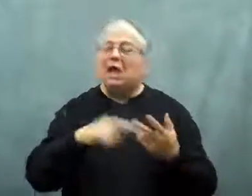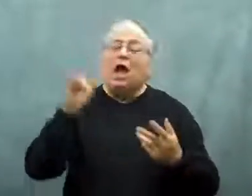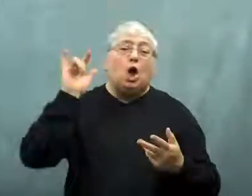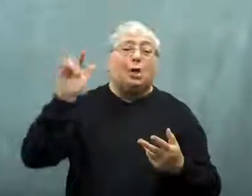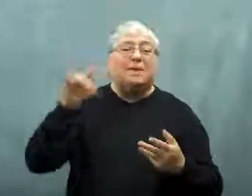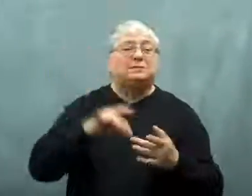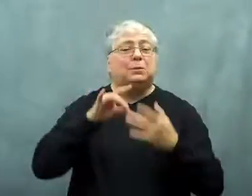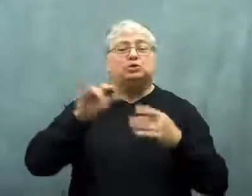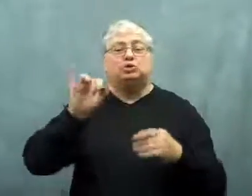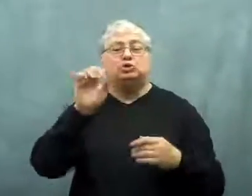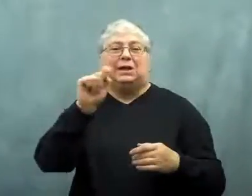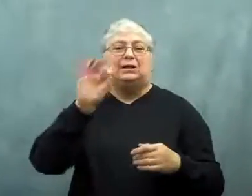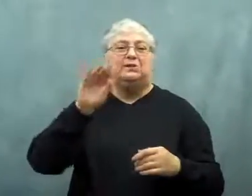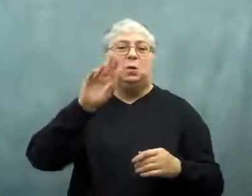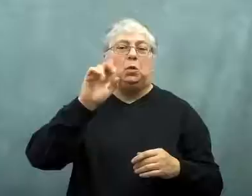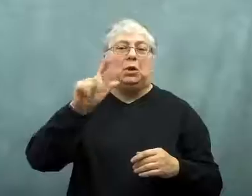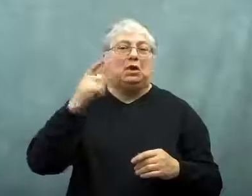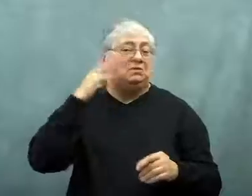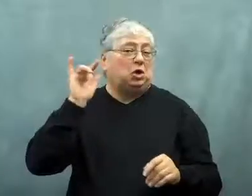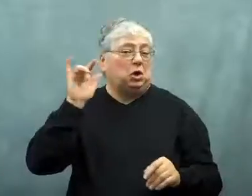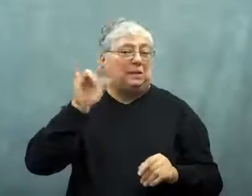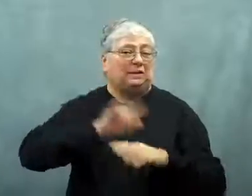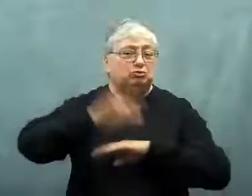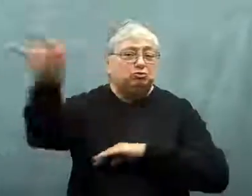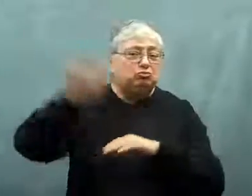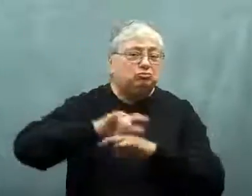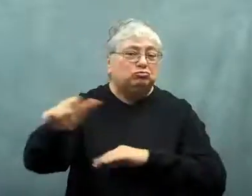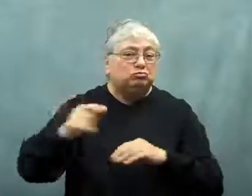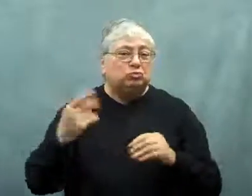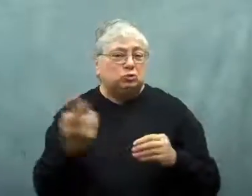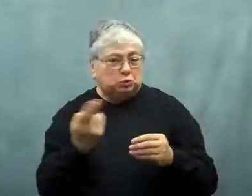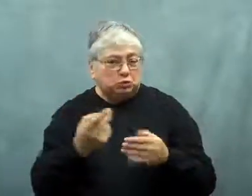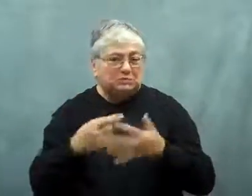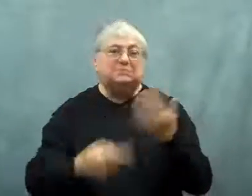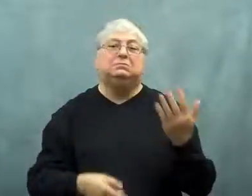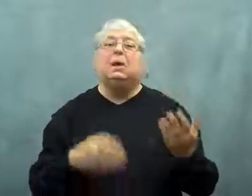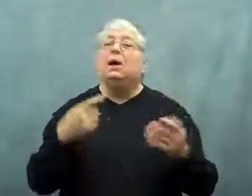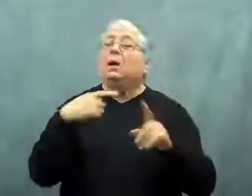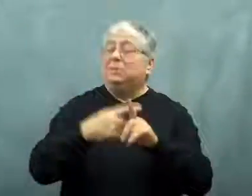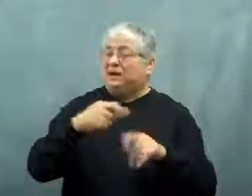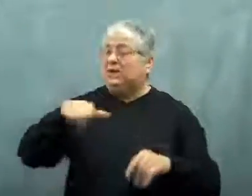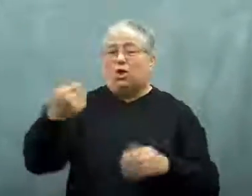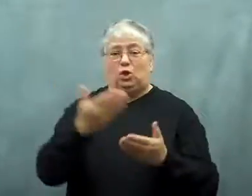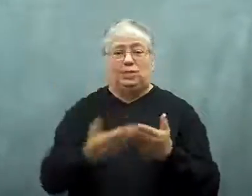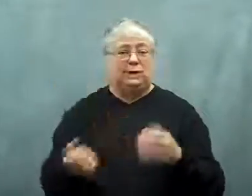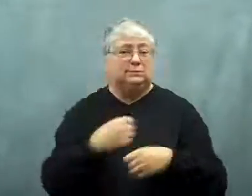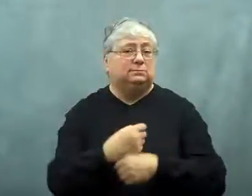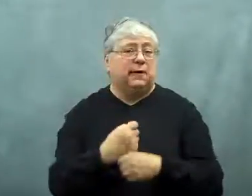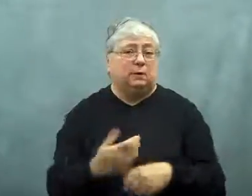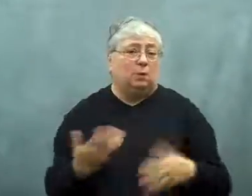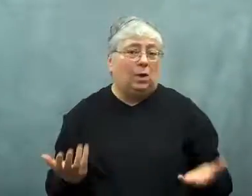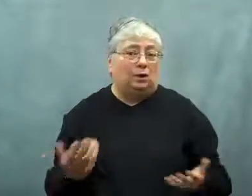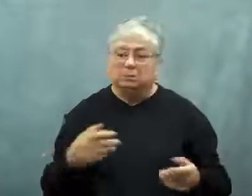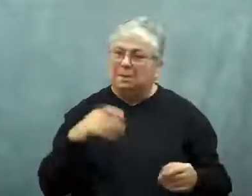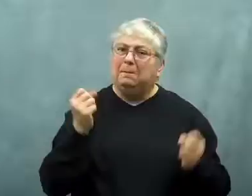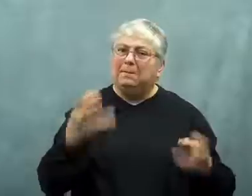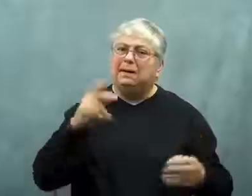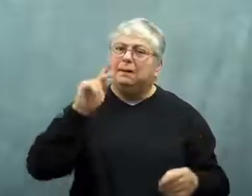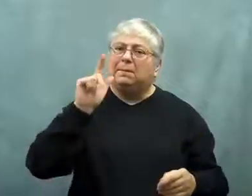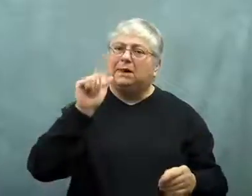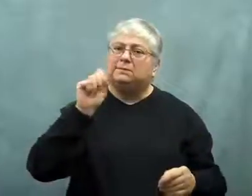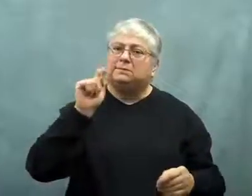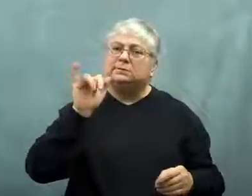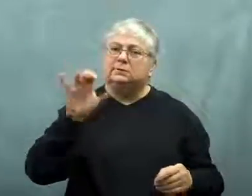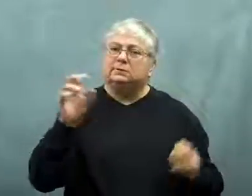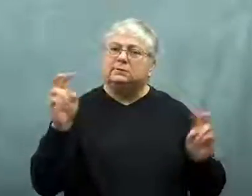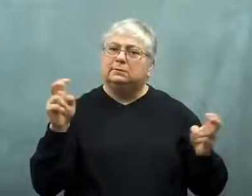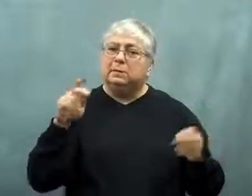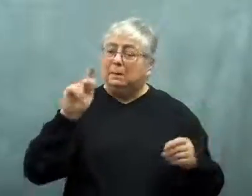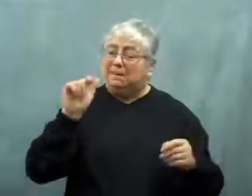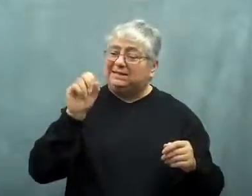It's used to make jet fuel for planes.